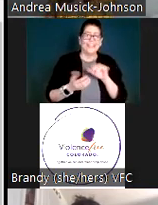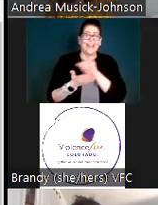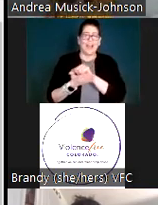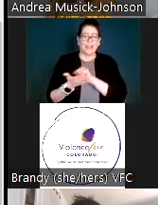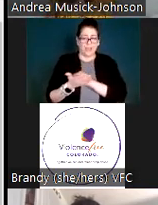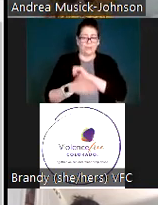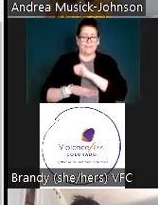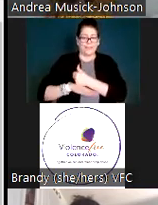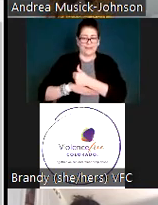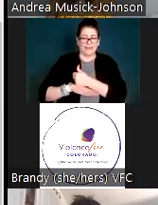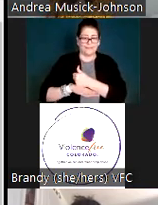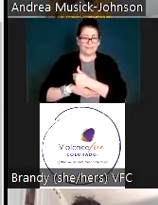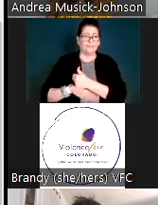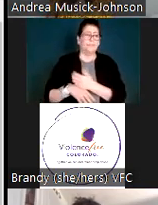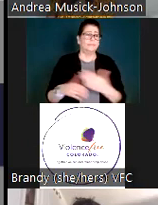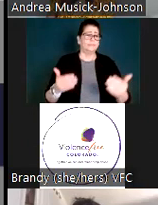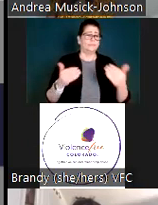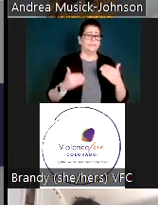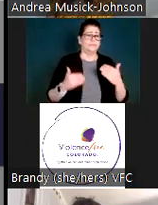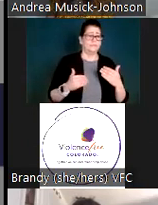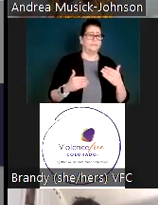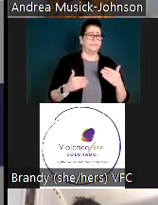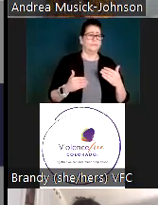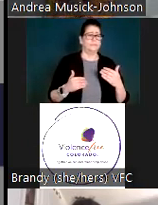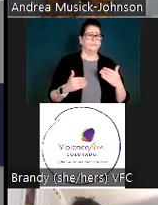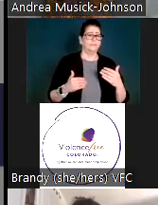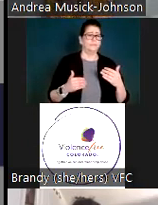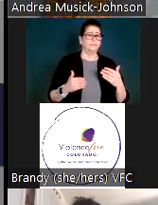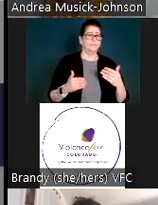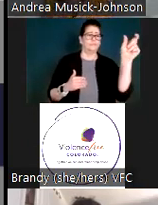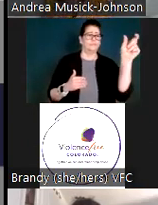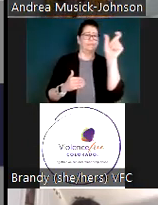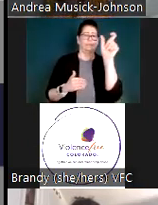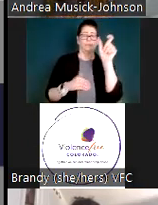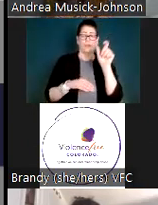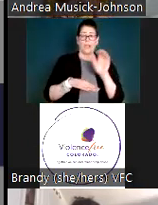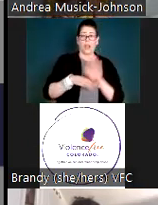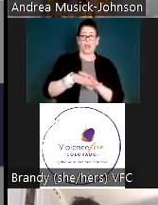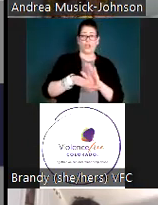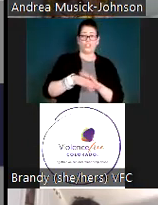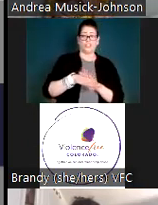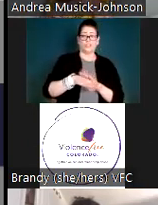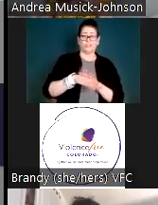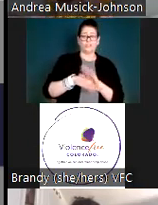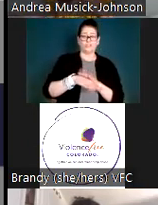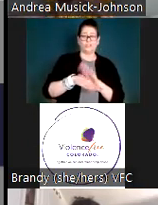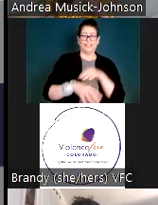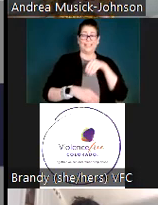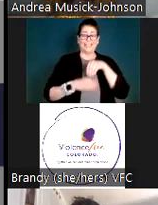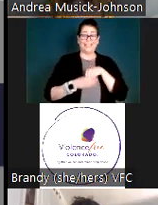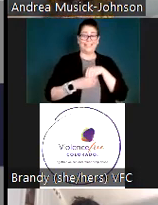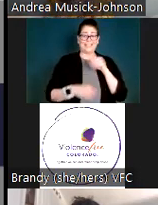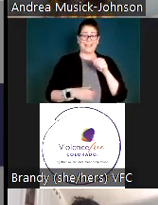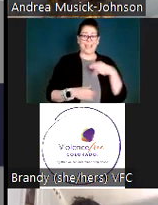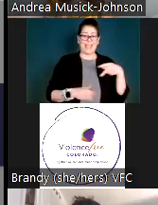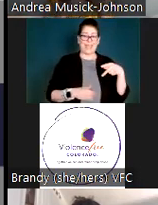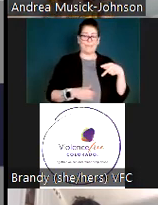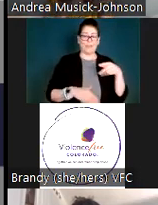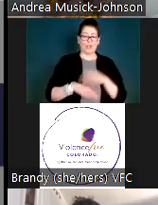Now the alerts is specific for in-app alerts. So if you downloaded the the VINE app on your